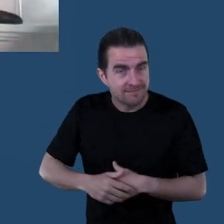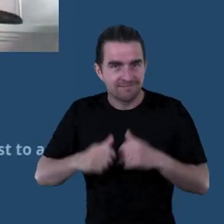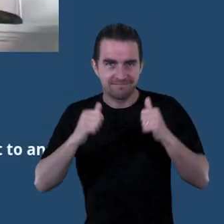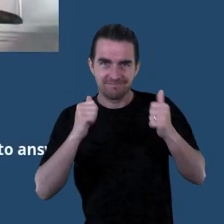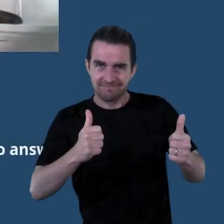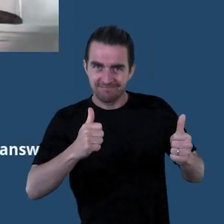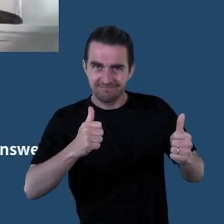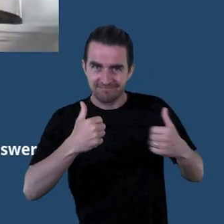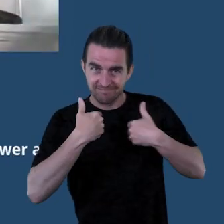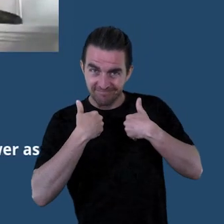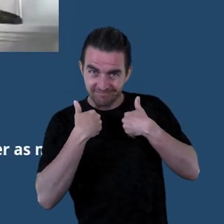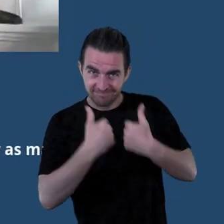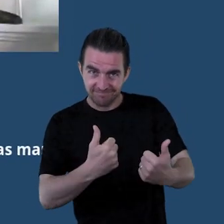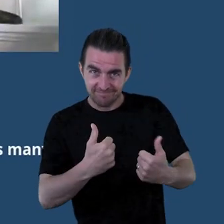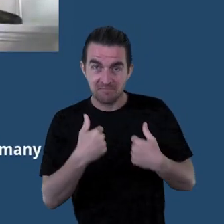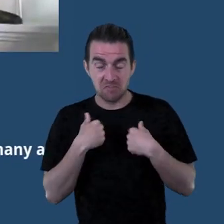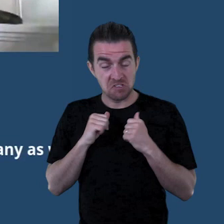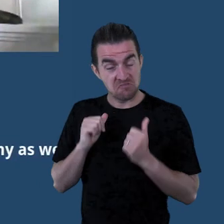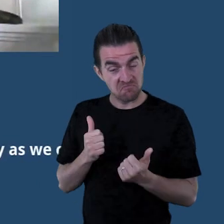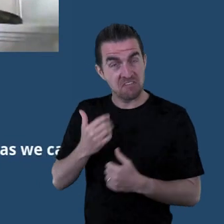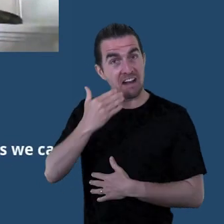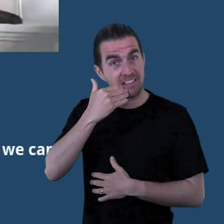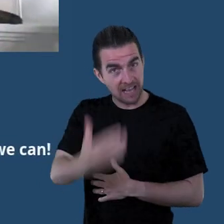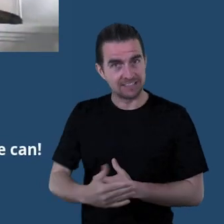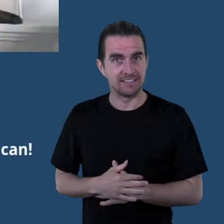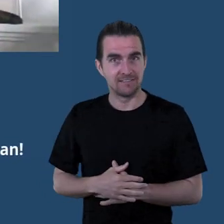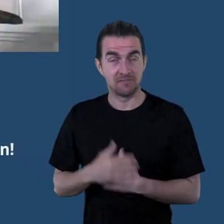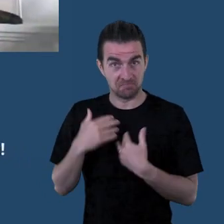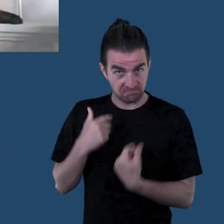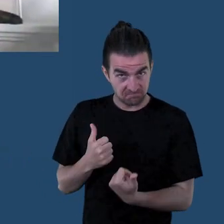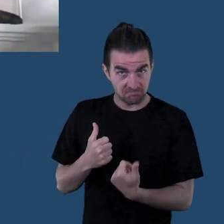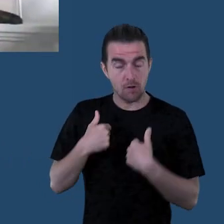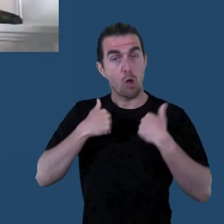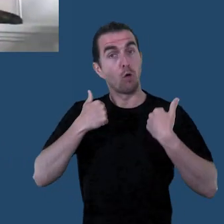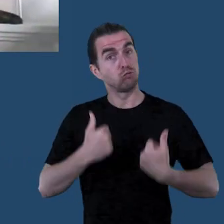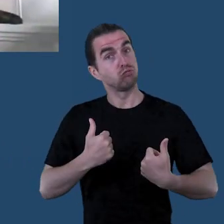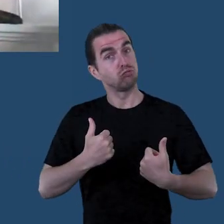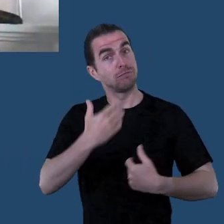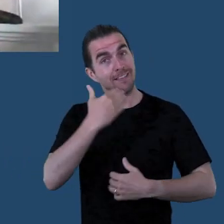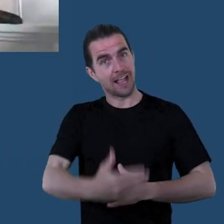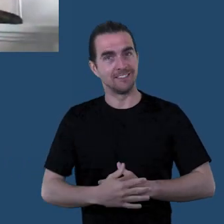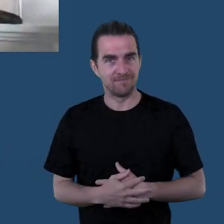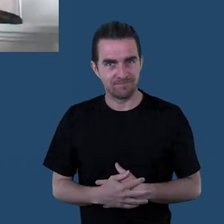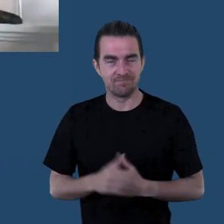Hello, Alison, how are you? Hey, I'm good, thank you! How are you? I'm good, thanks, yeah.